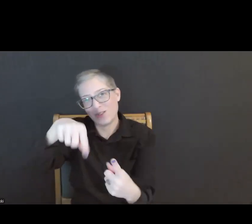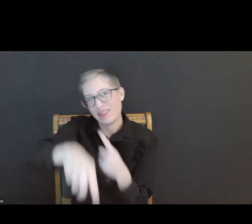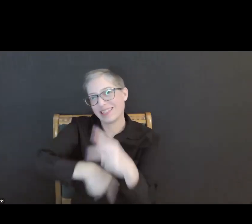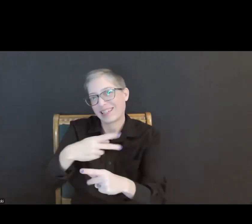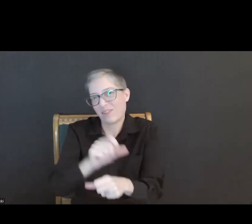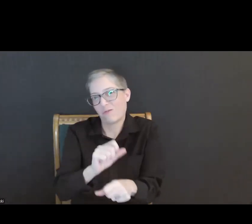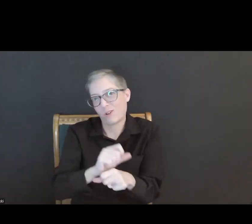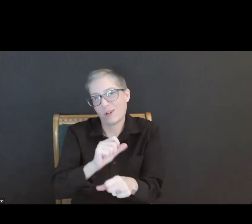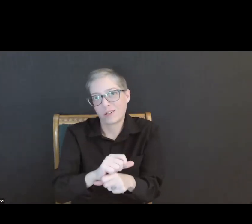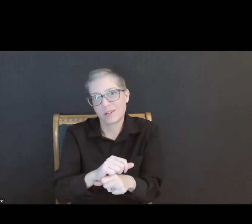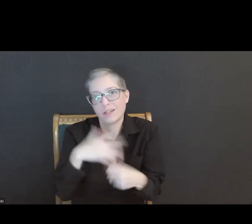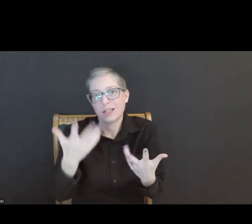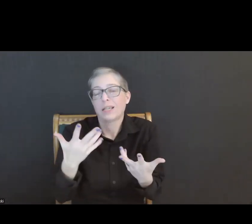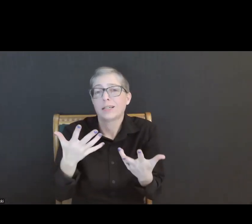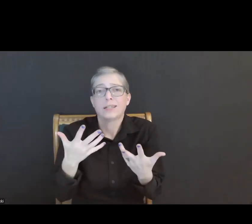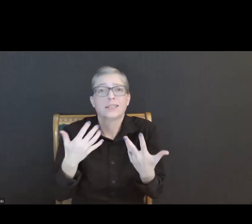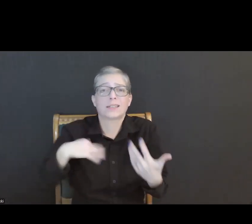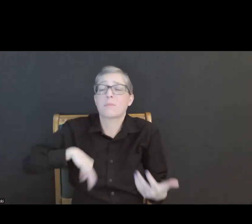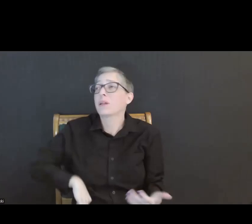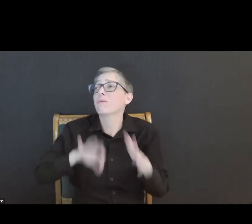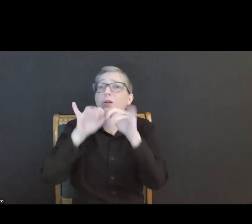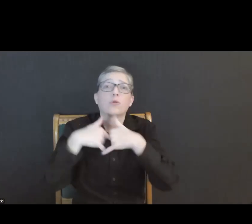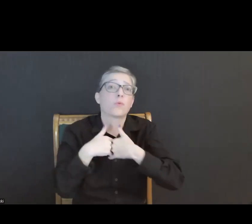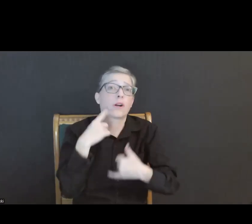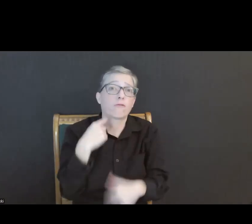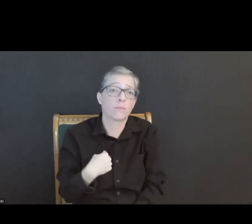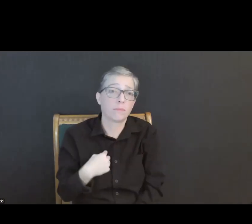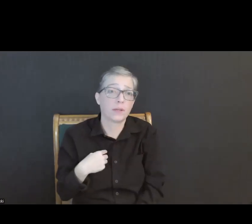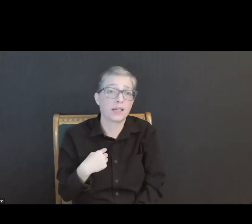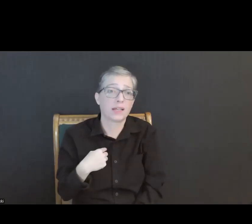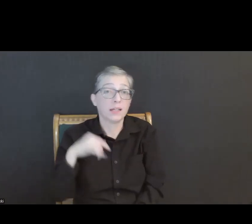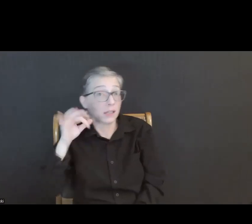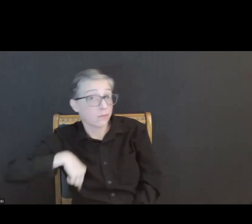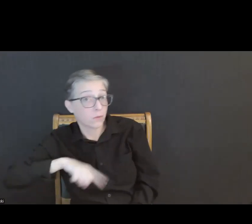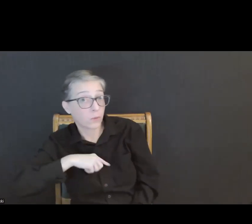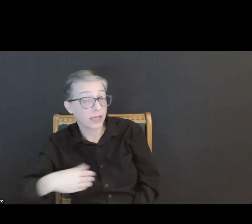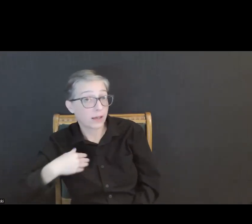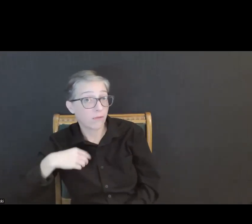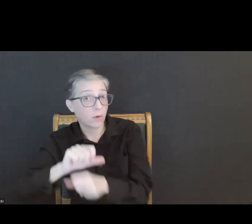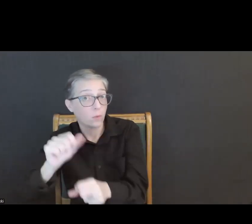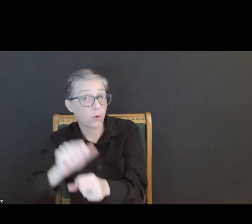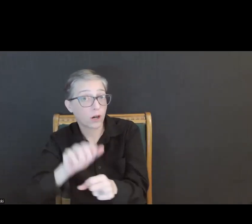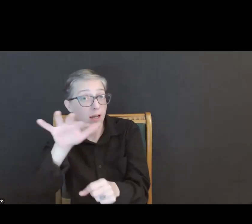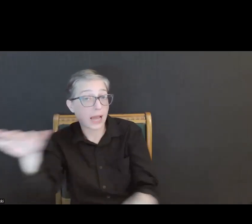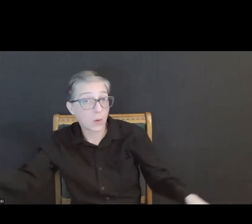for me I just know that um if there's work to be done it's just dealing with disparities and to